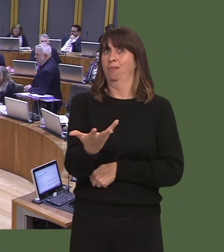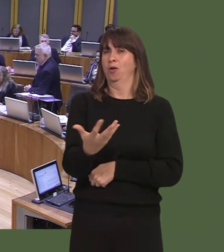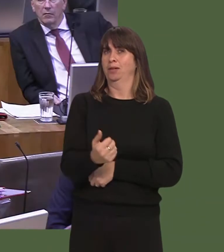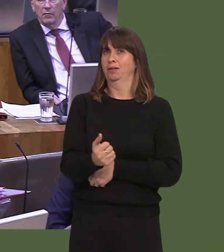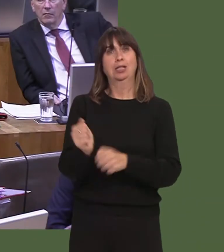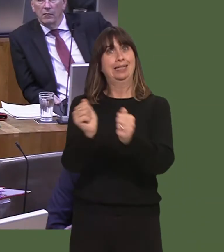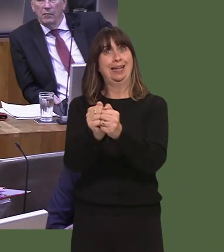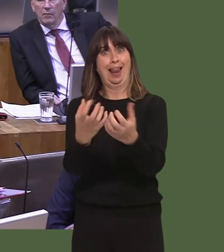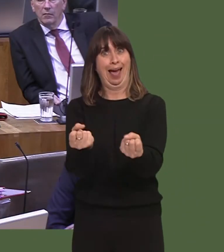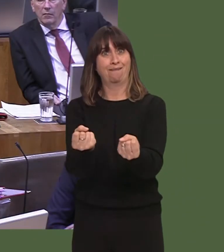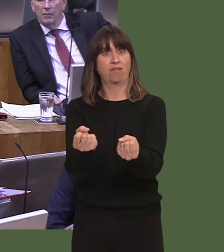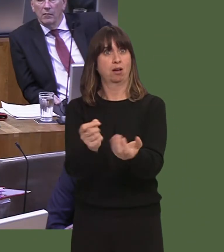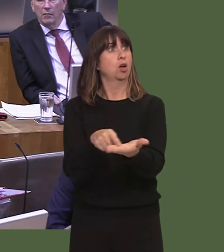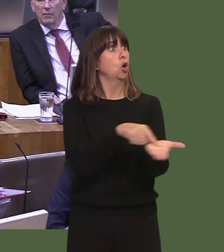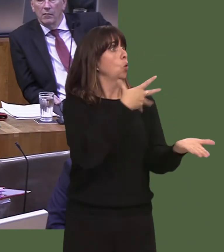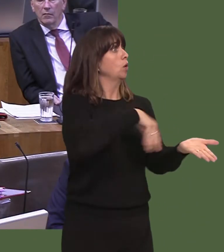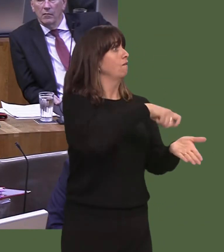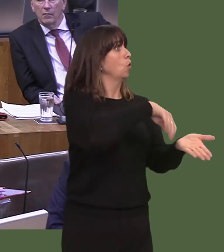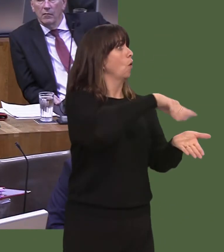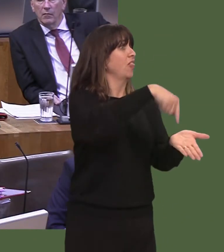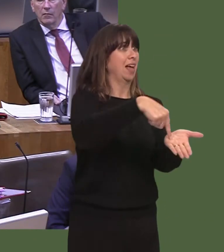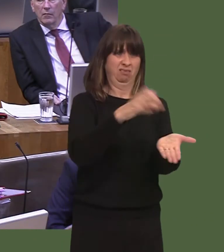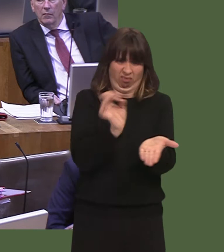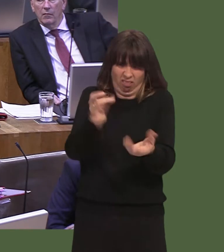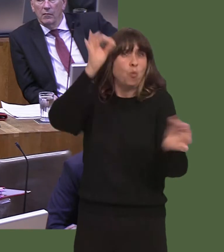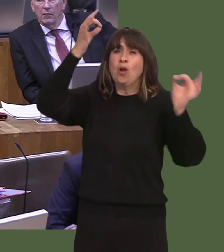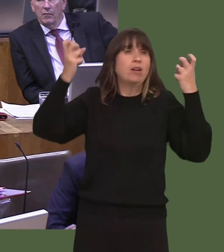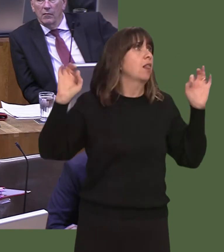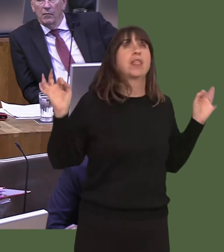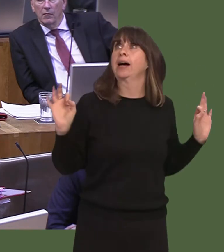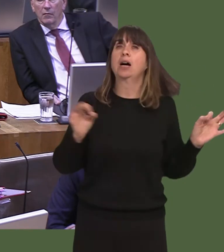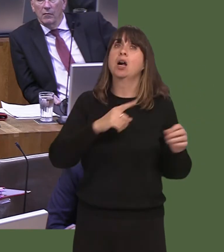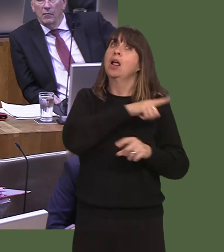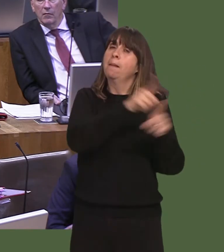So, you'd be asking people to take a decision without knowing what the full consequences will be.